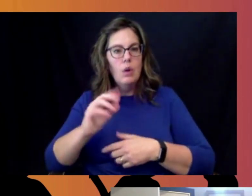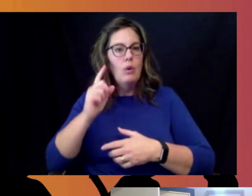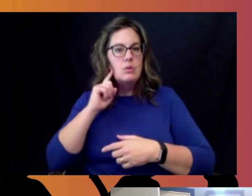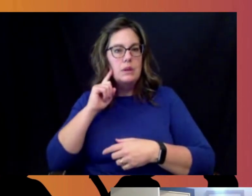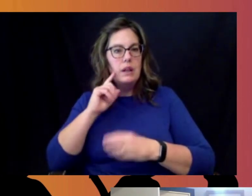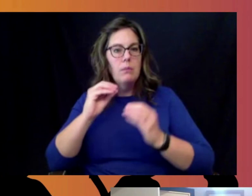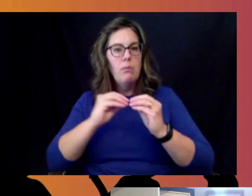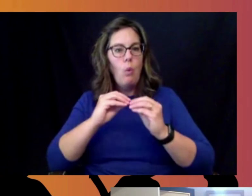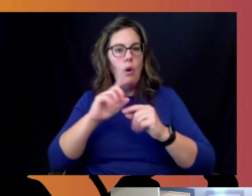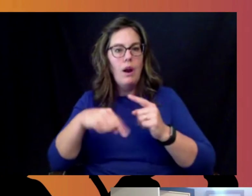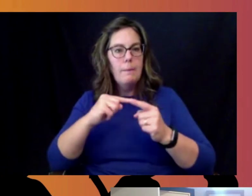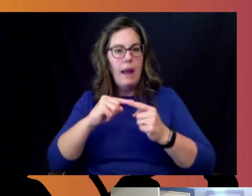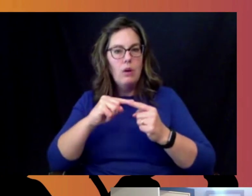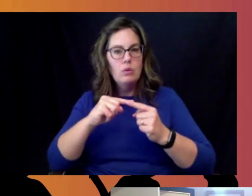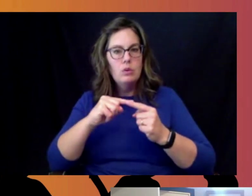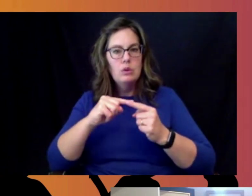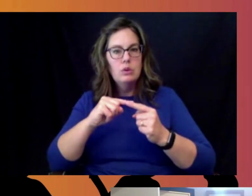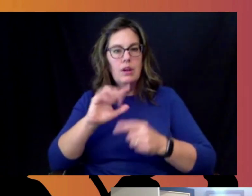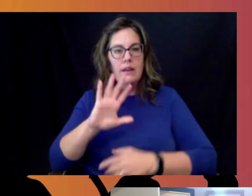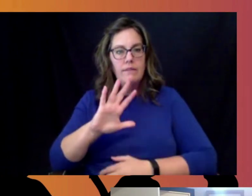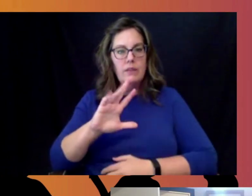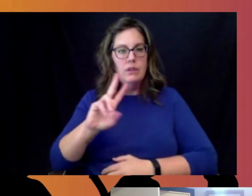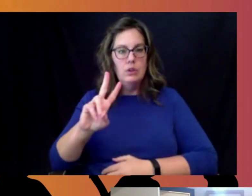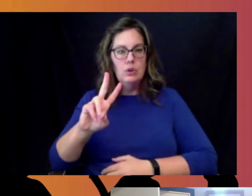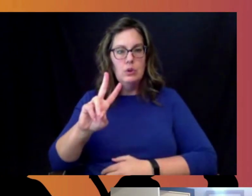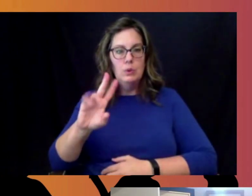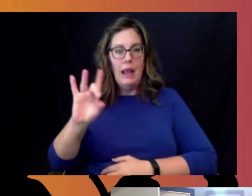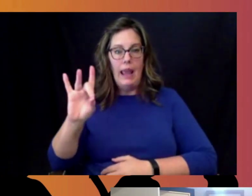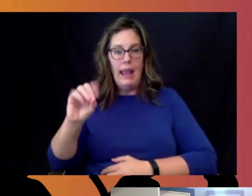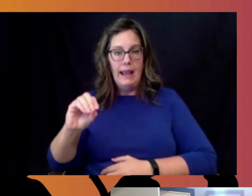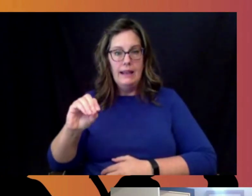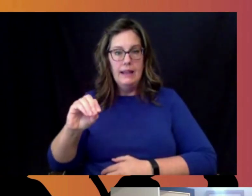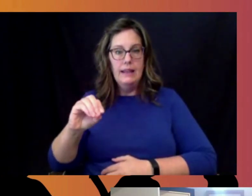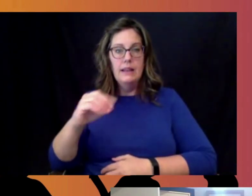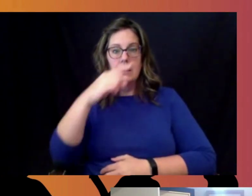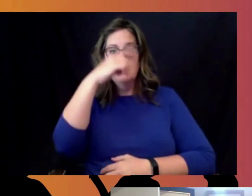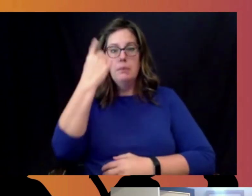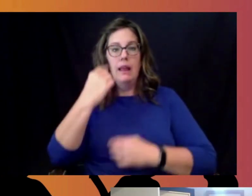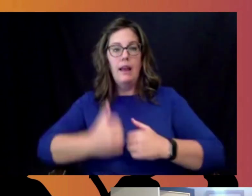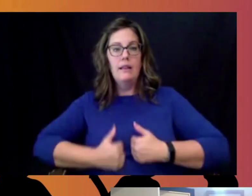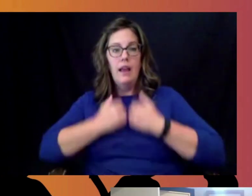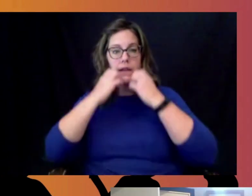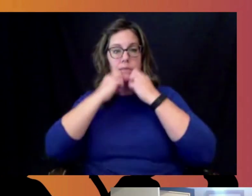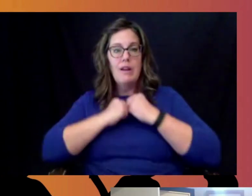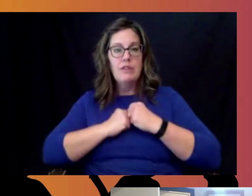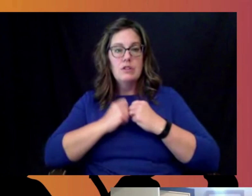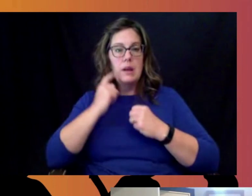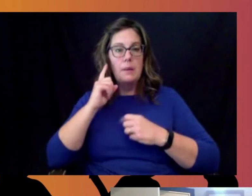um what 5280 black lives matter has done with like marches possibly vigils and